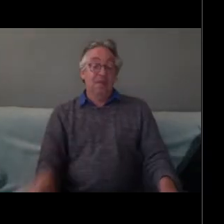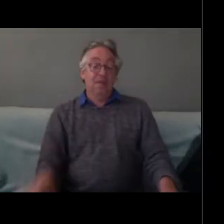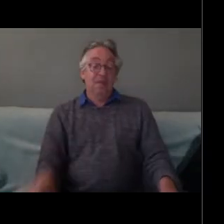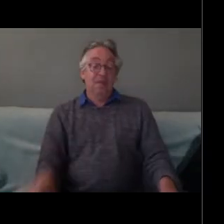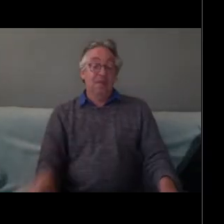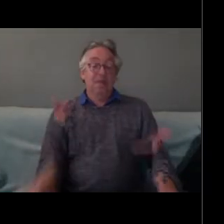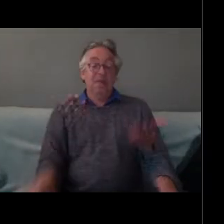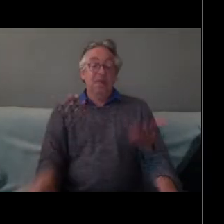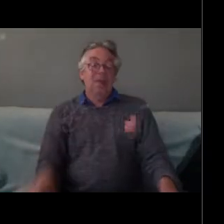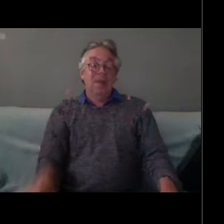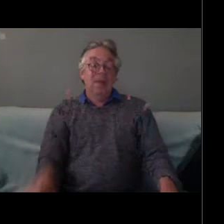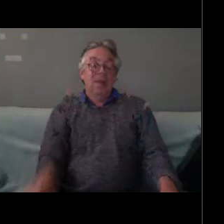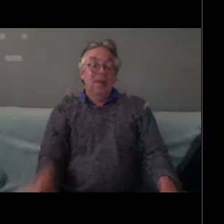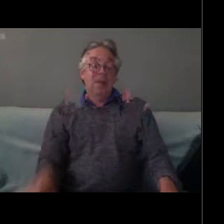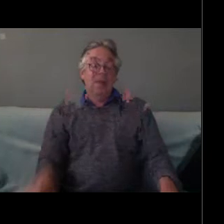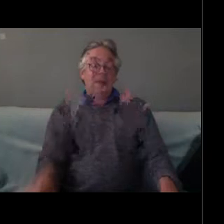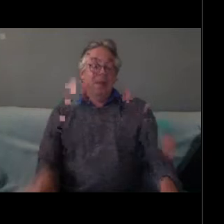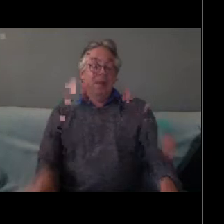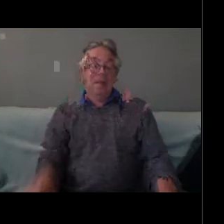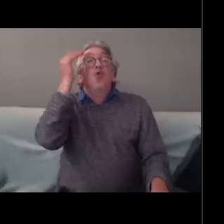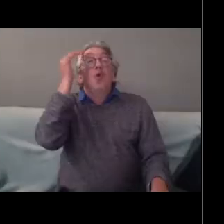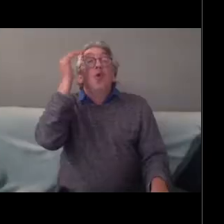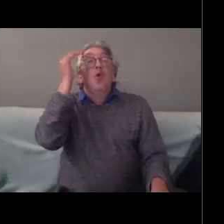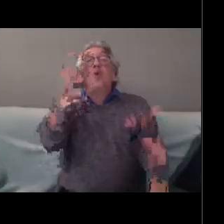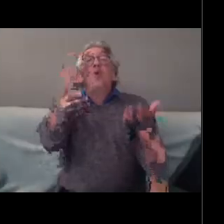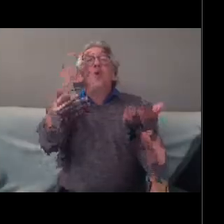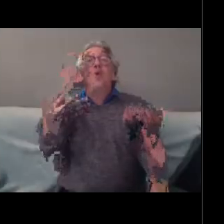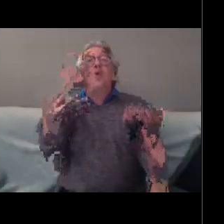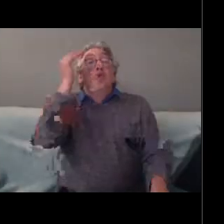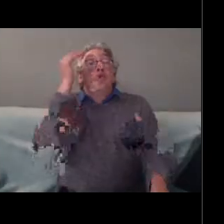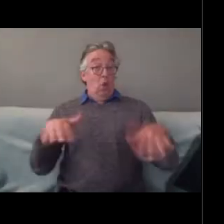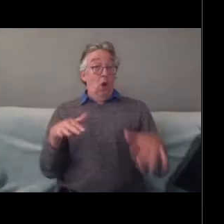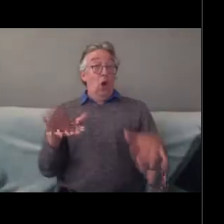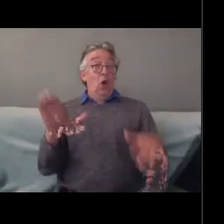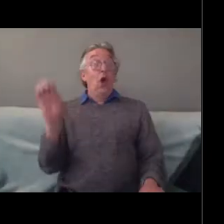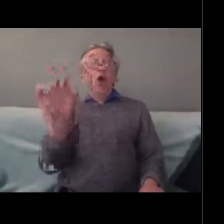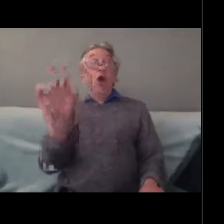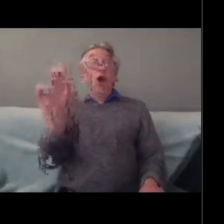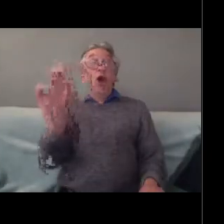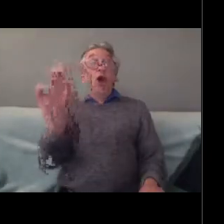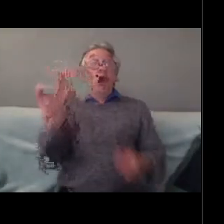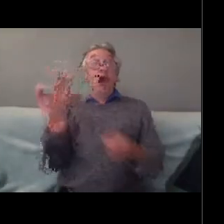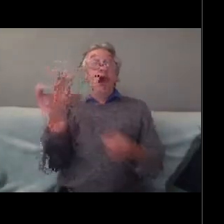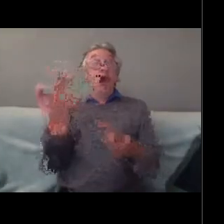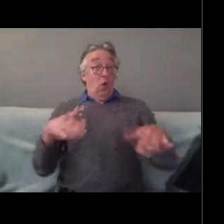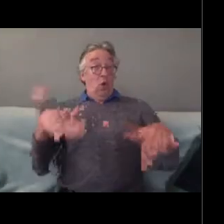that it has a high participation of youngsters with fewer opportunities.